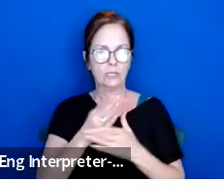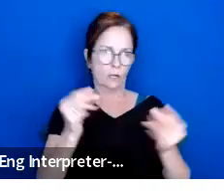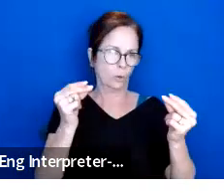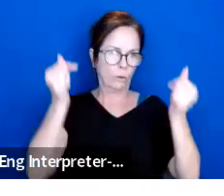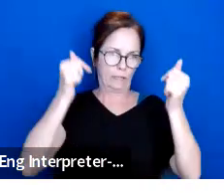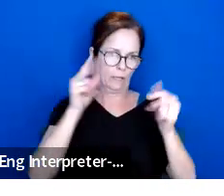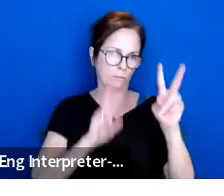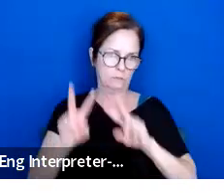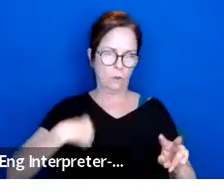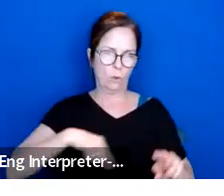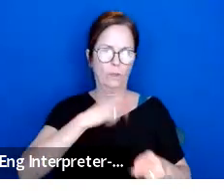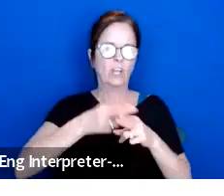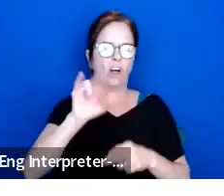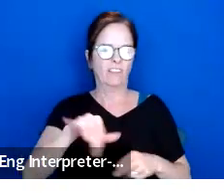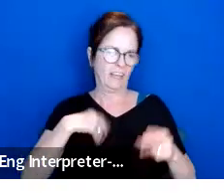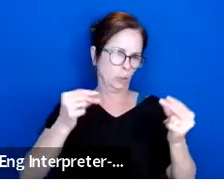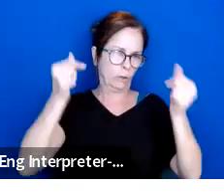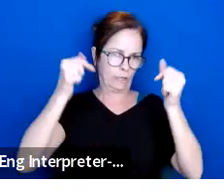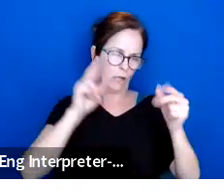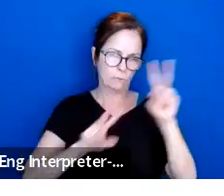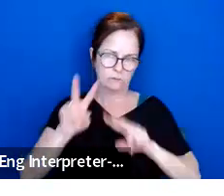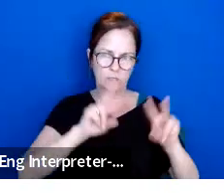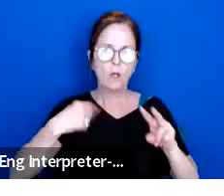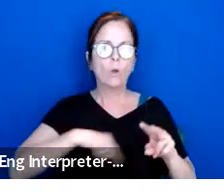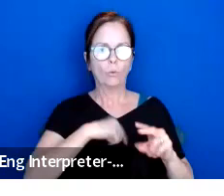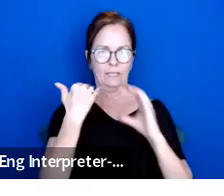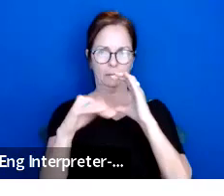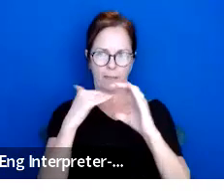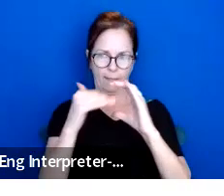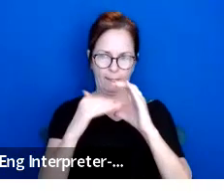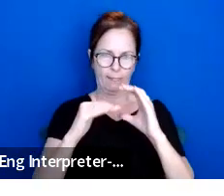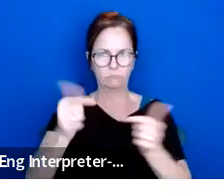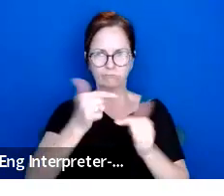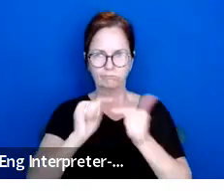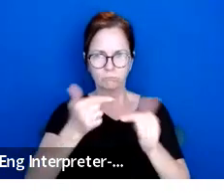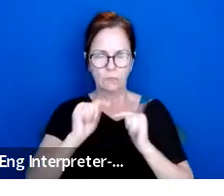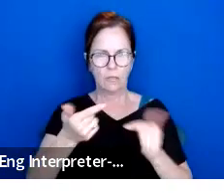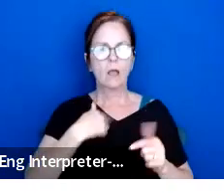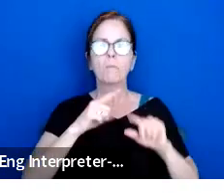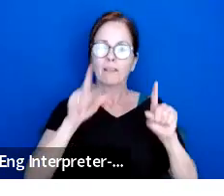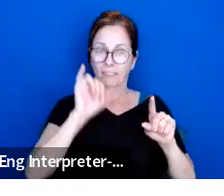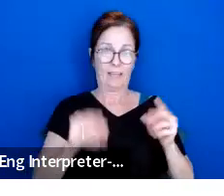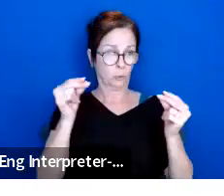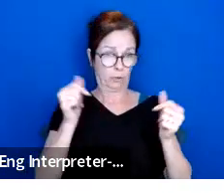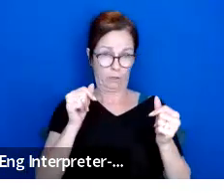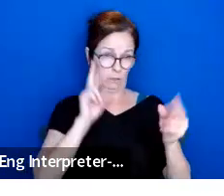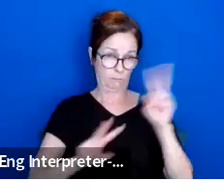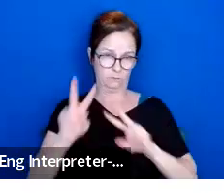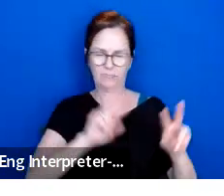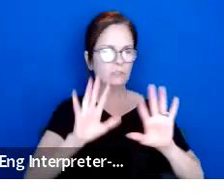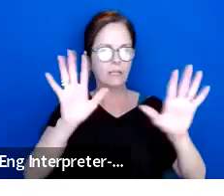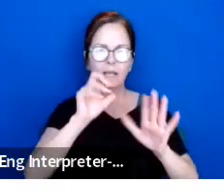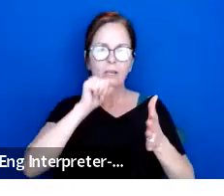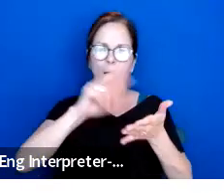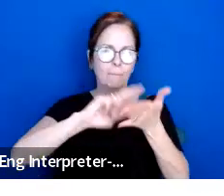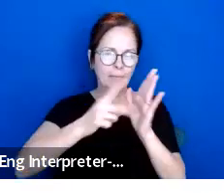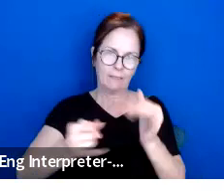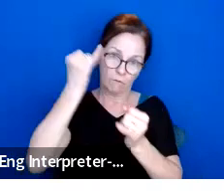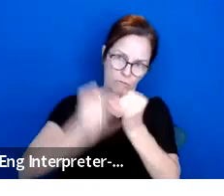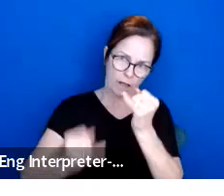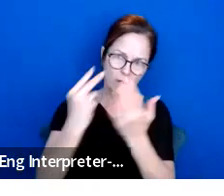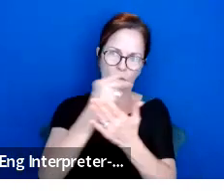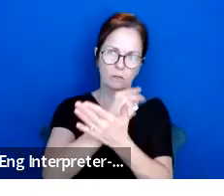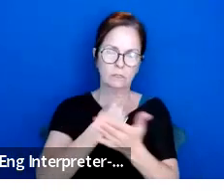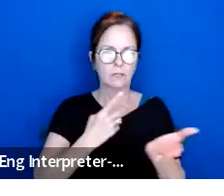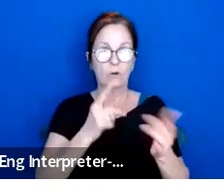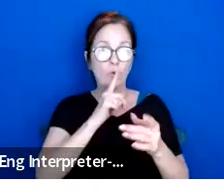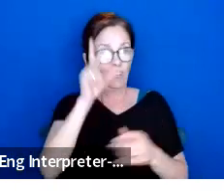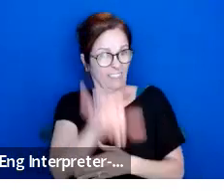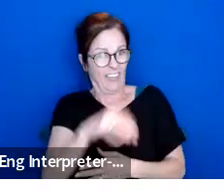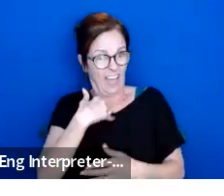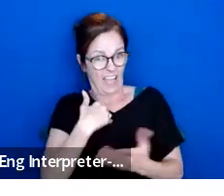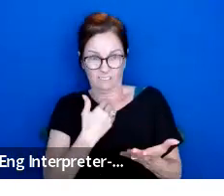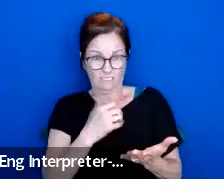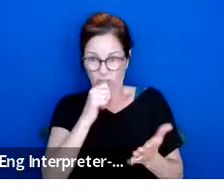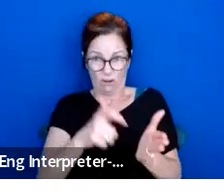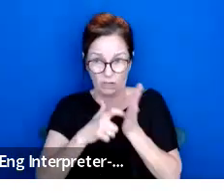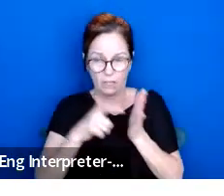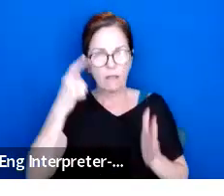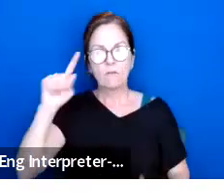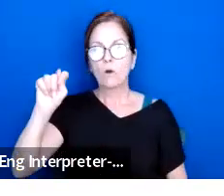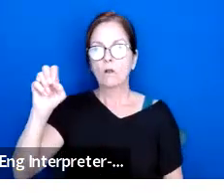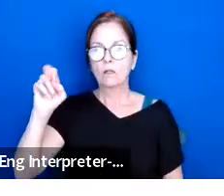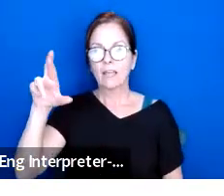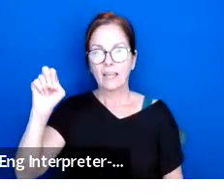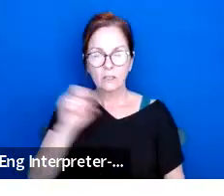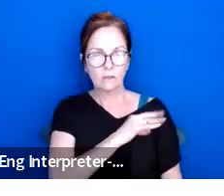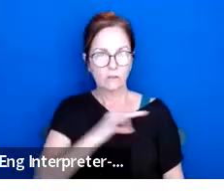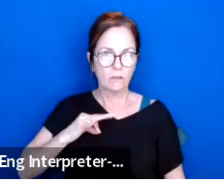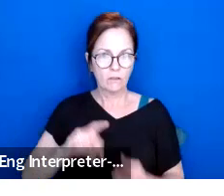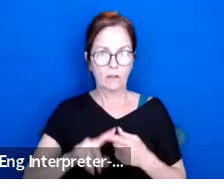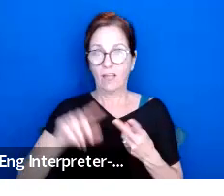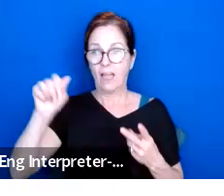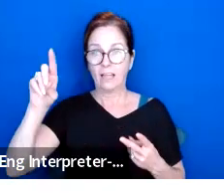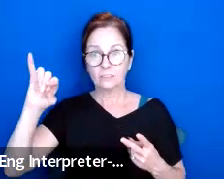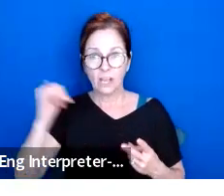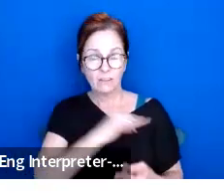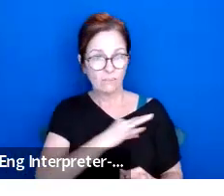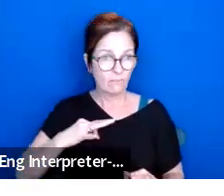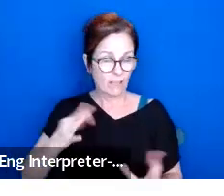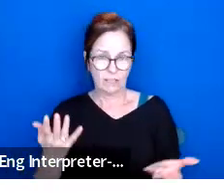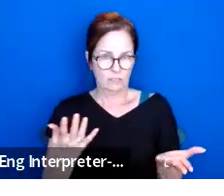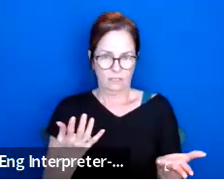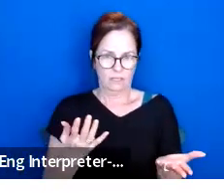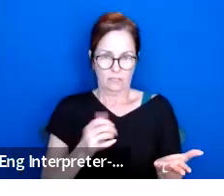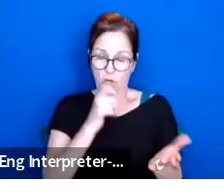Via email but also noting that this is not the final review. So you know it's not required is what I'm gonna say right for tenured faculty or even for adjunct faculty to have that sort of heads up.